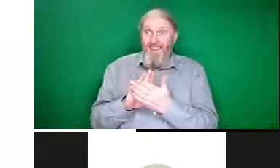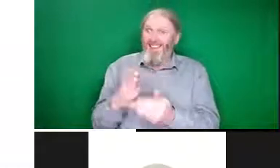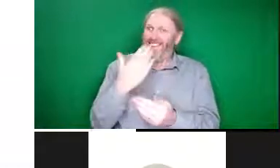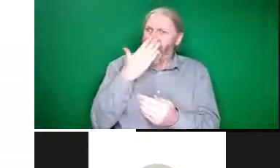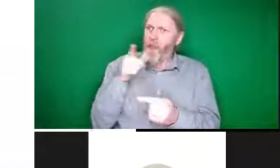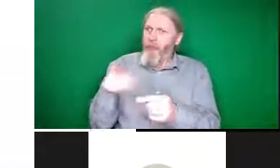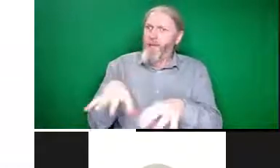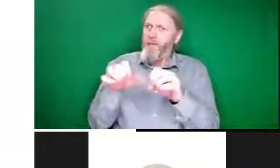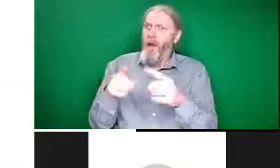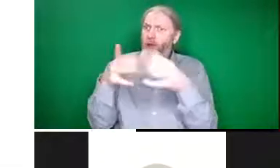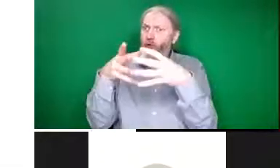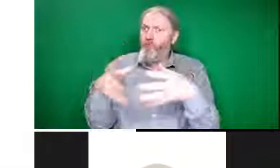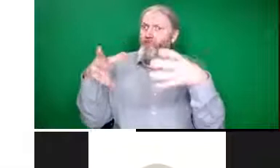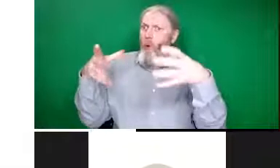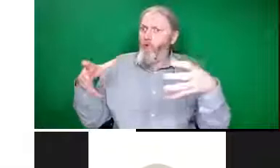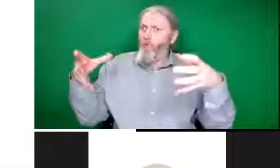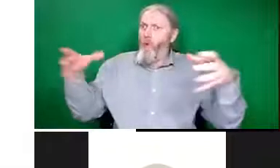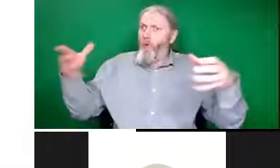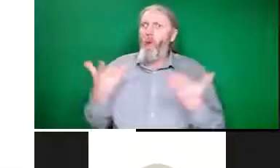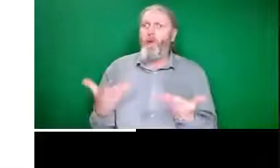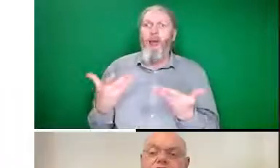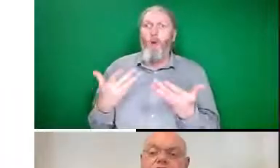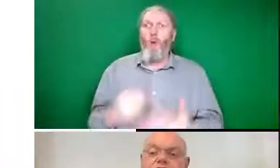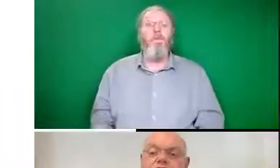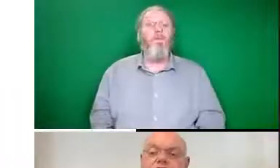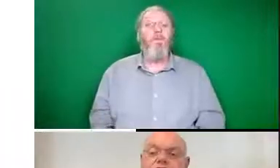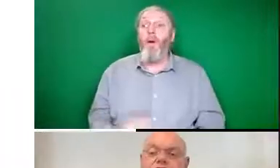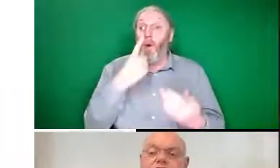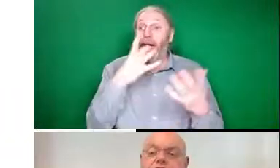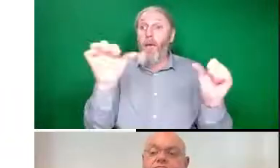These are really significant figures. In the South